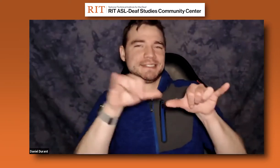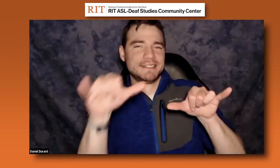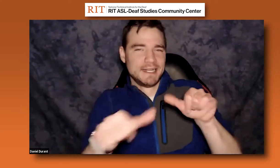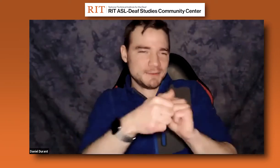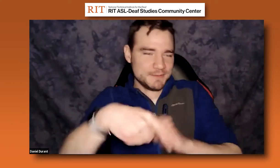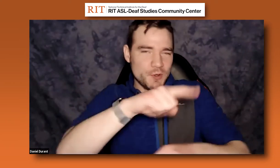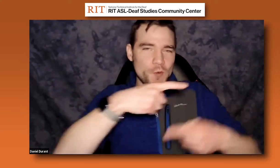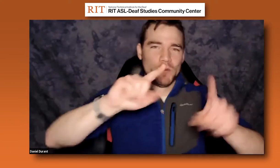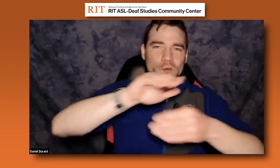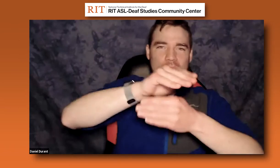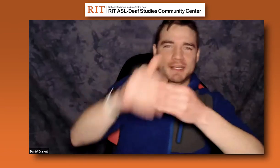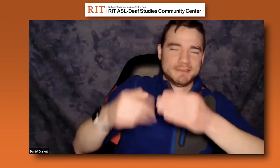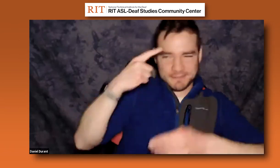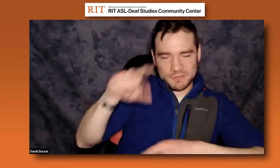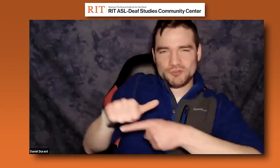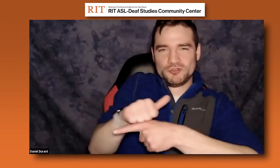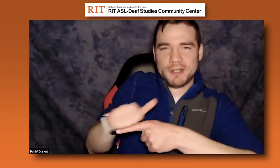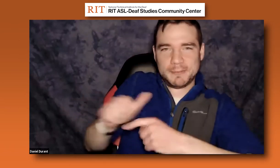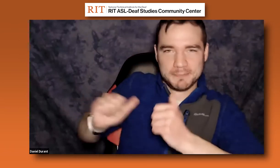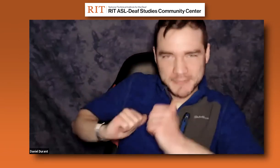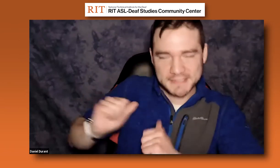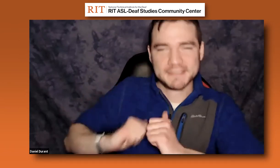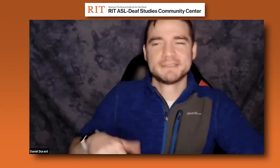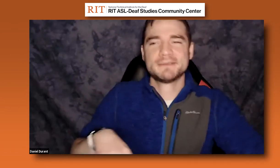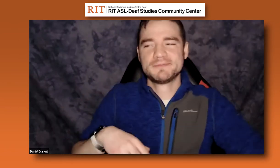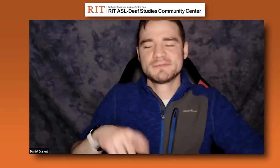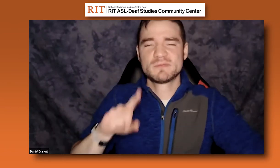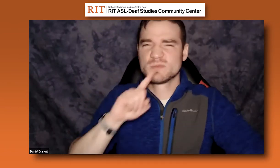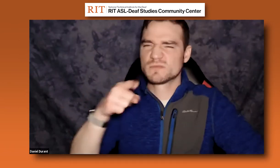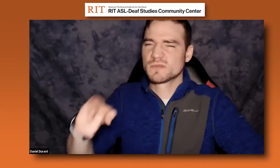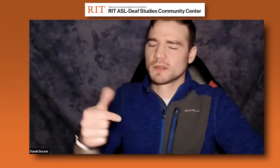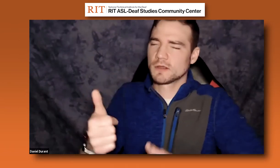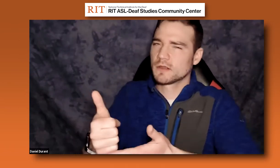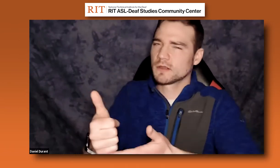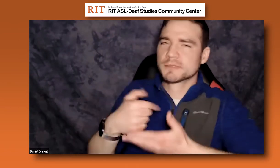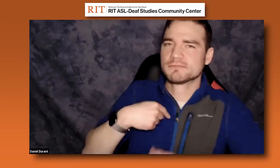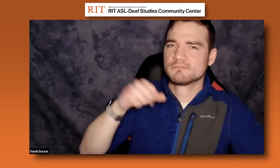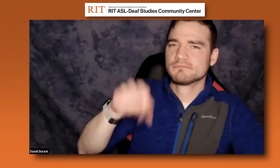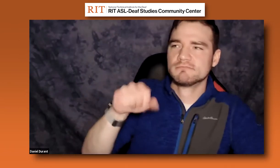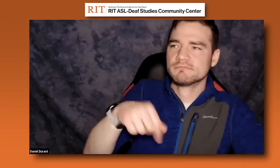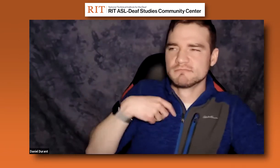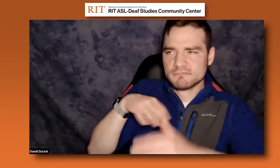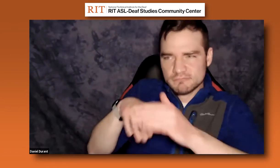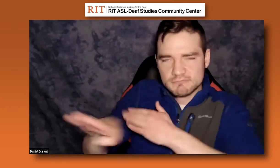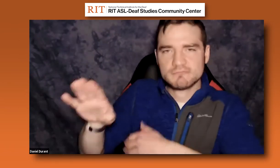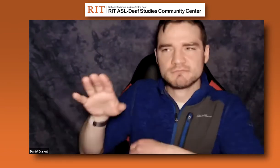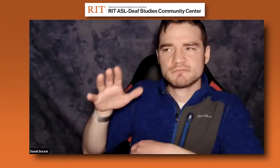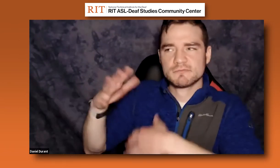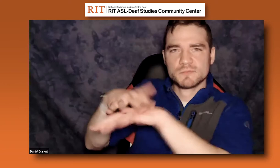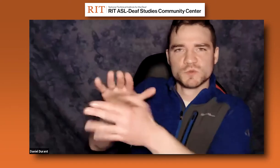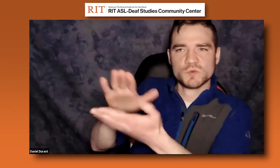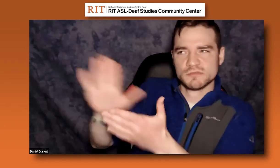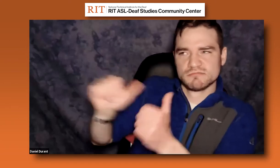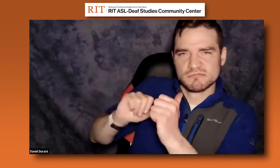so anyway, she allowed me to stay at her place on those weekends for rehearsal.